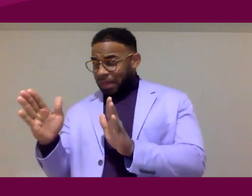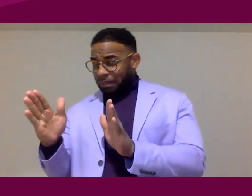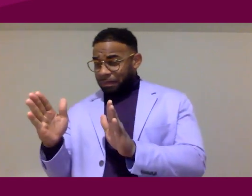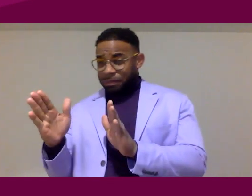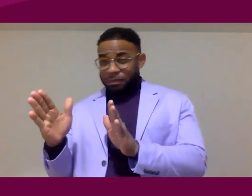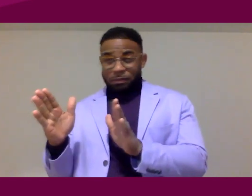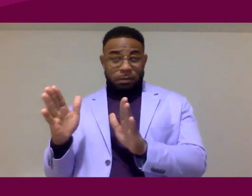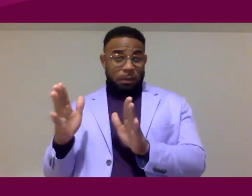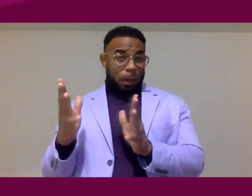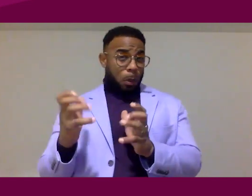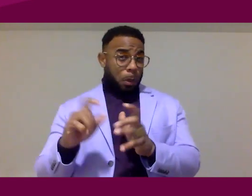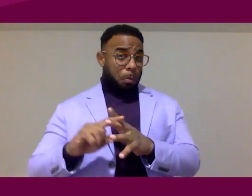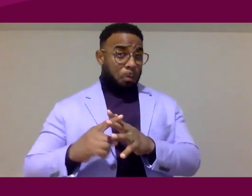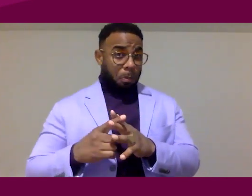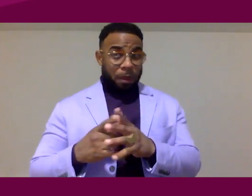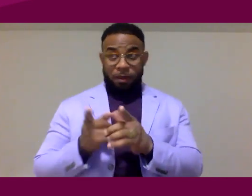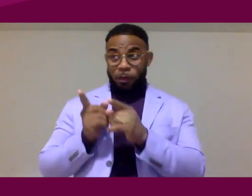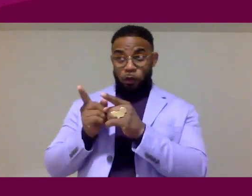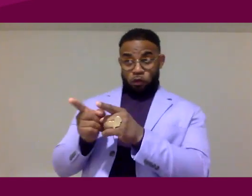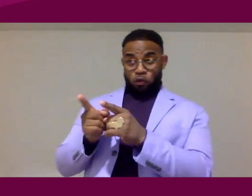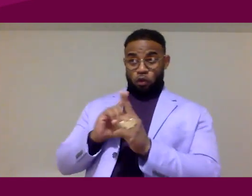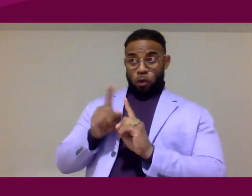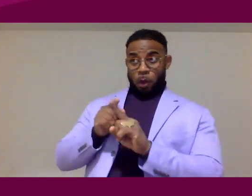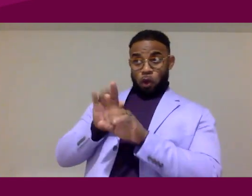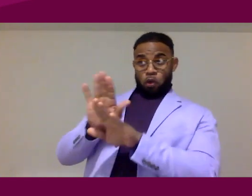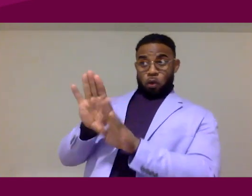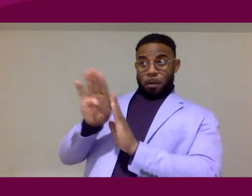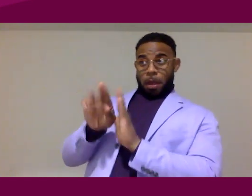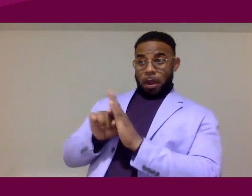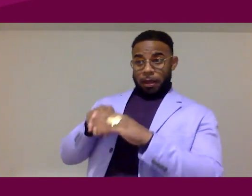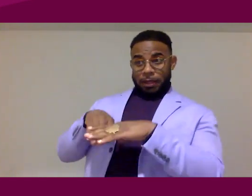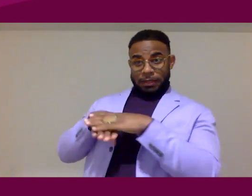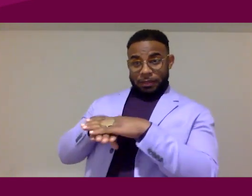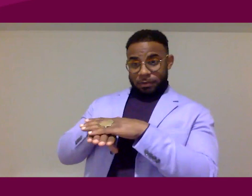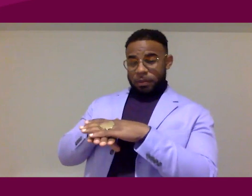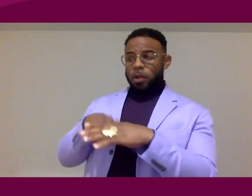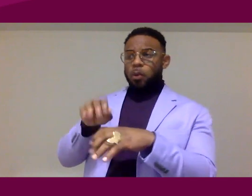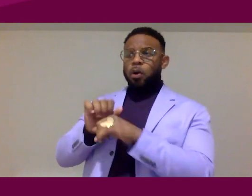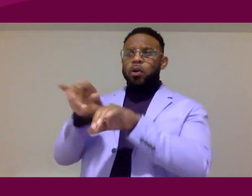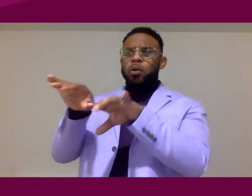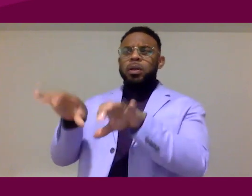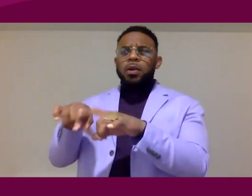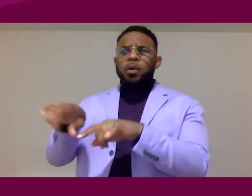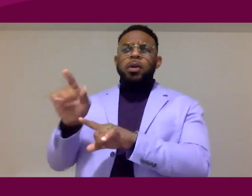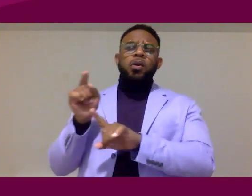And I wanted to start by you talking about your background in accessibility and the work that you did when you were at WID.